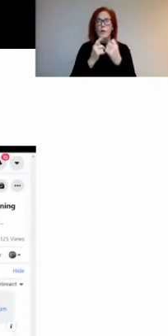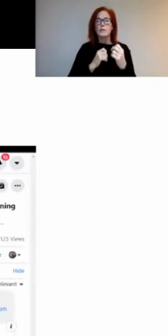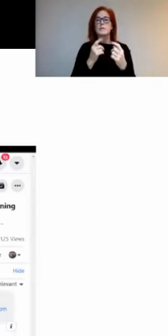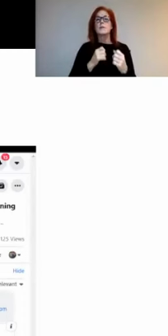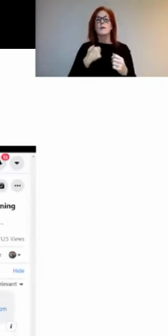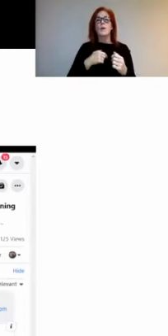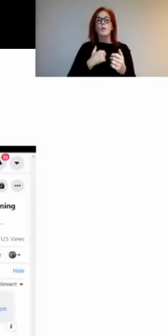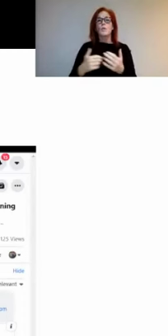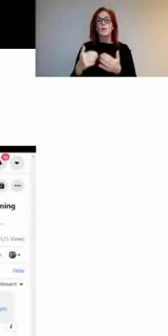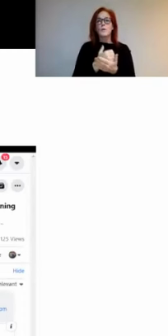This is what our agenda is looking like for the evening. We will start out with an access note in just a second. Wyatt will show you all if you need interpretation in Somali, Spanish, Karen or Napoli.